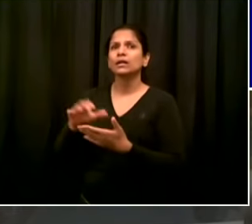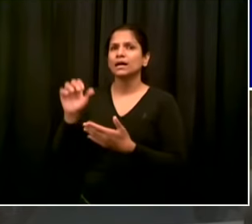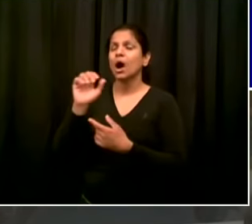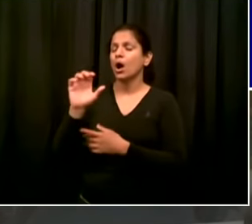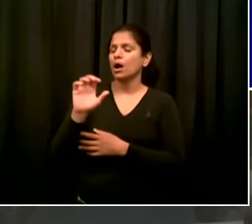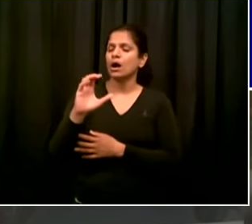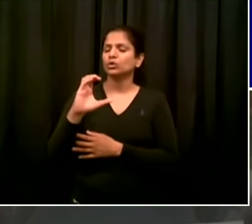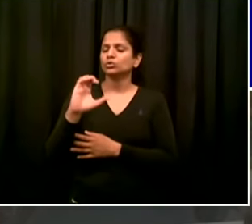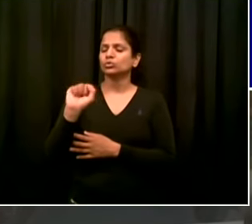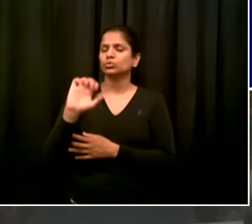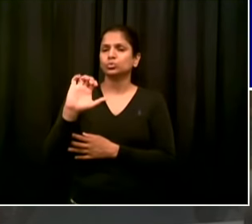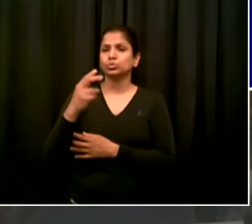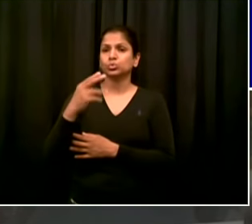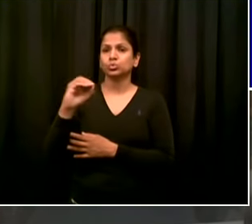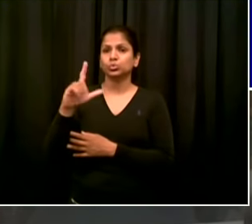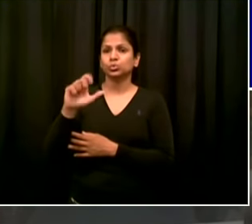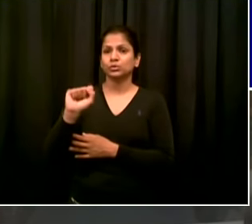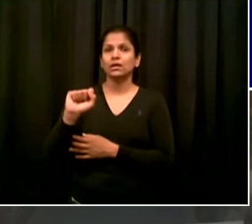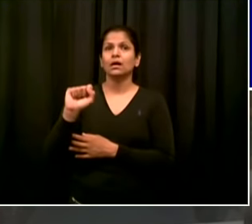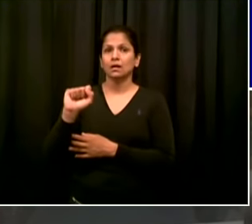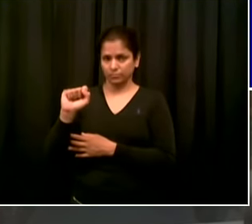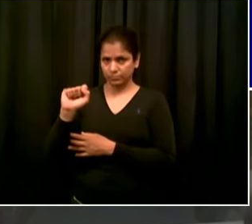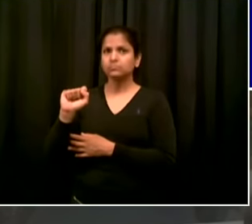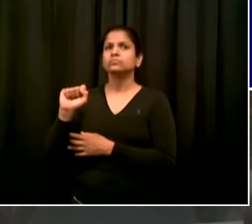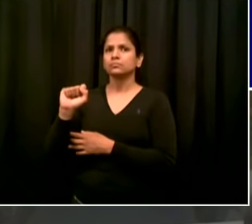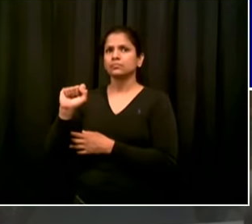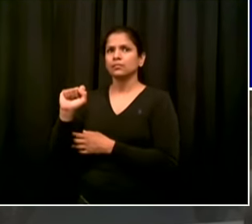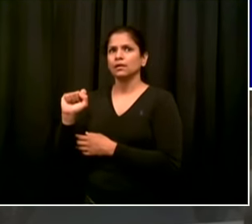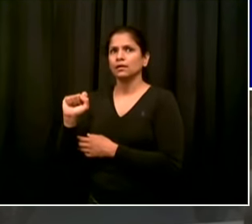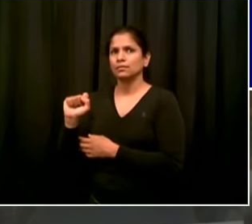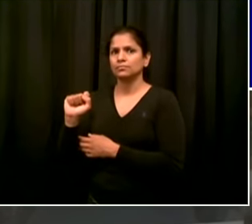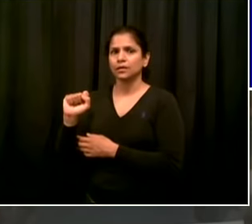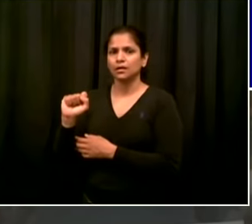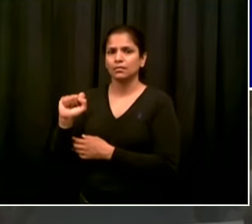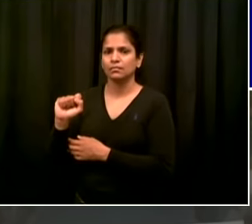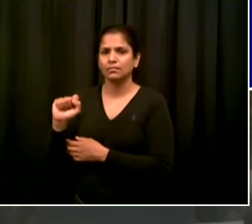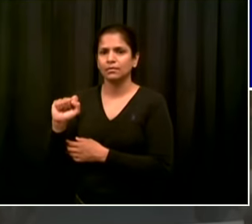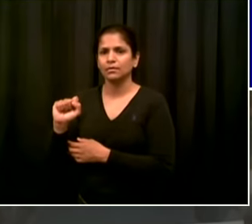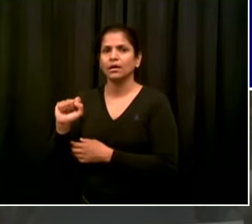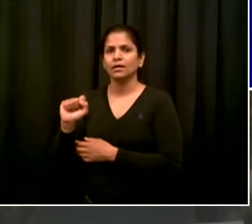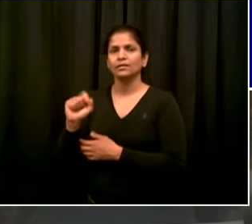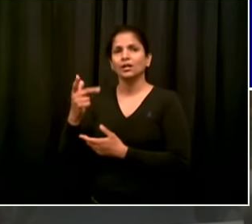ABOUT THE CHILD CARE INITTIIAVES AND THE LEARNING